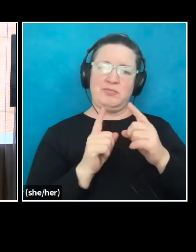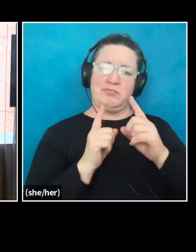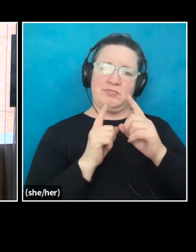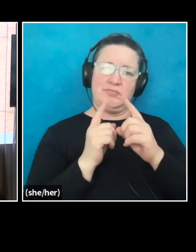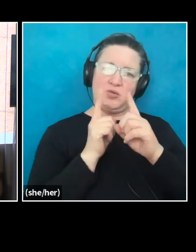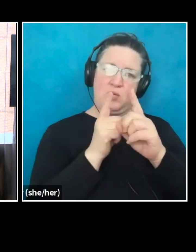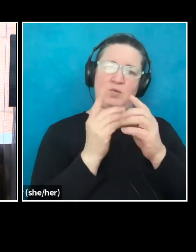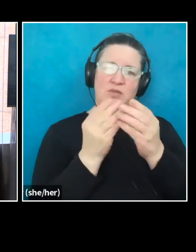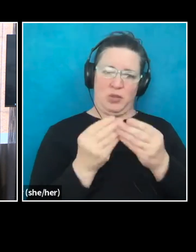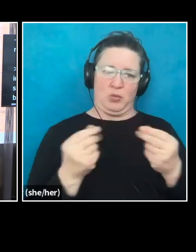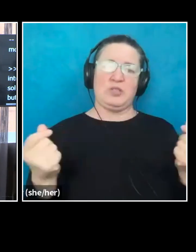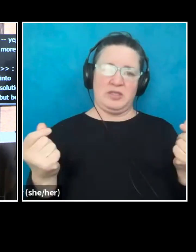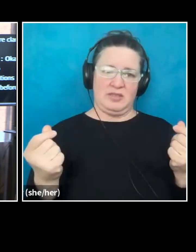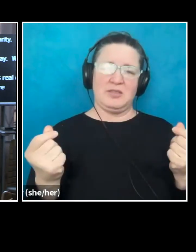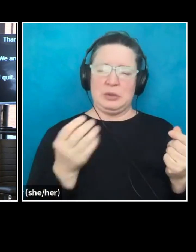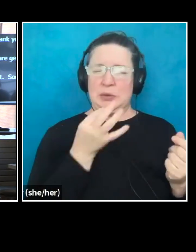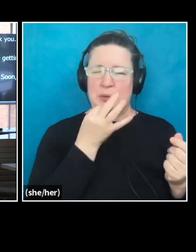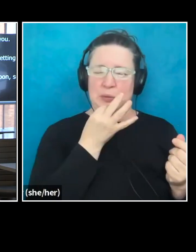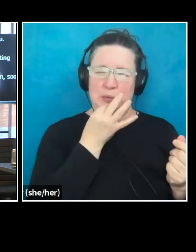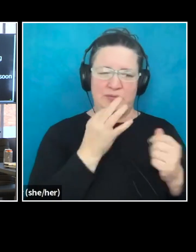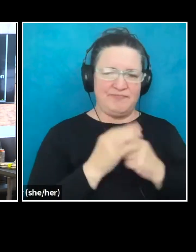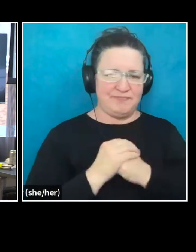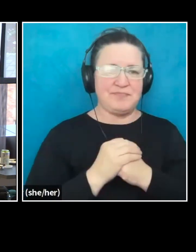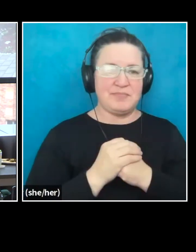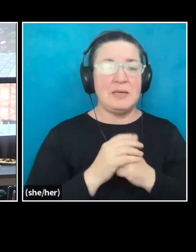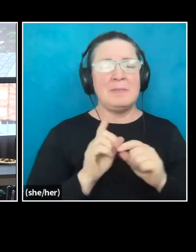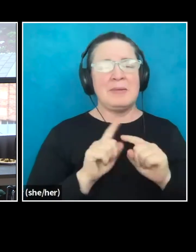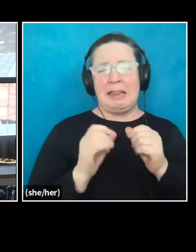um the last part I want to touch on is just that, you know, we're talking right now in